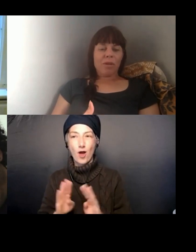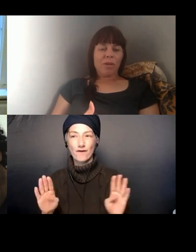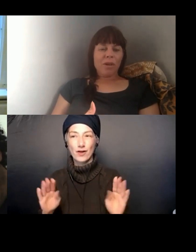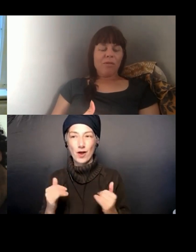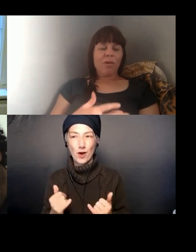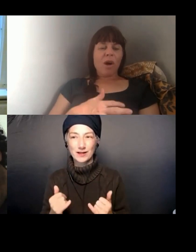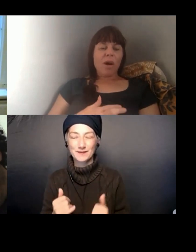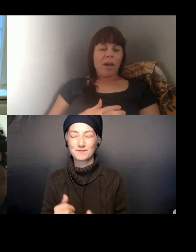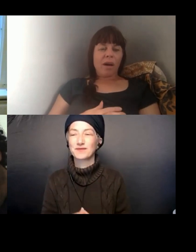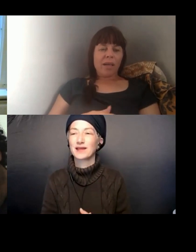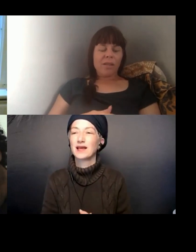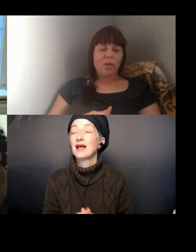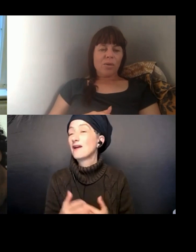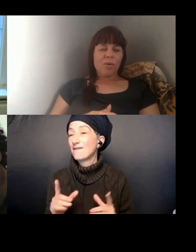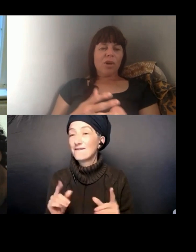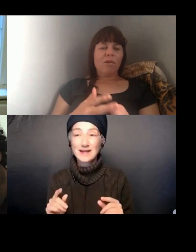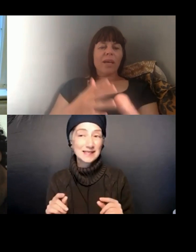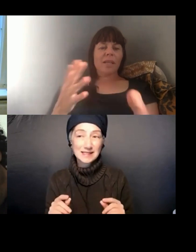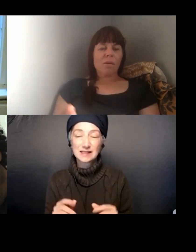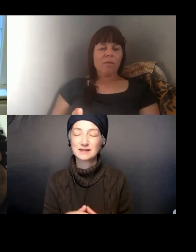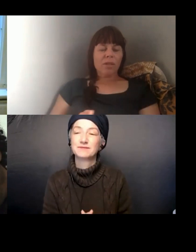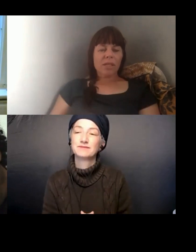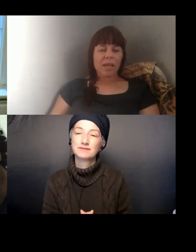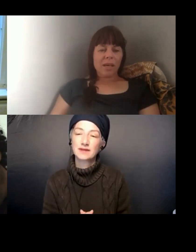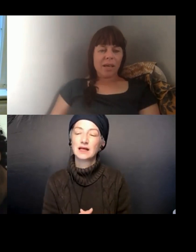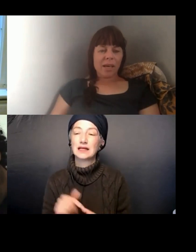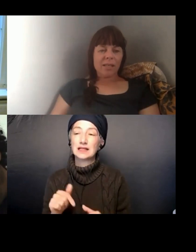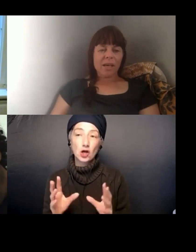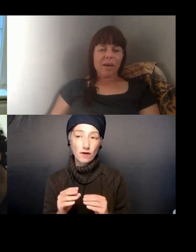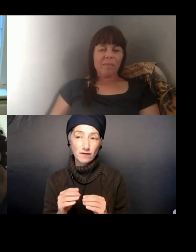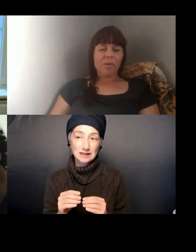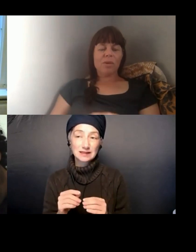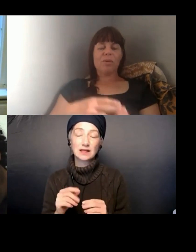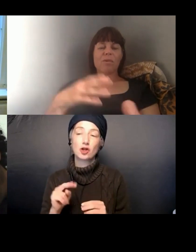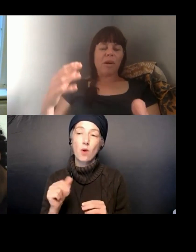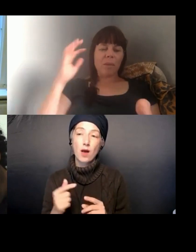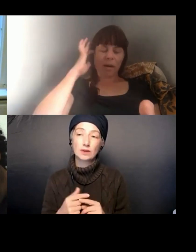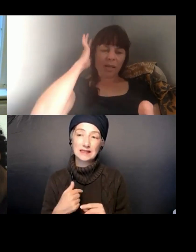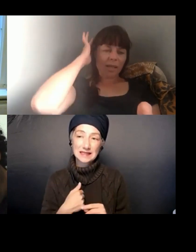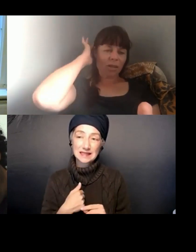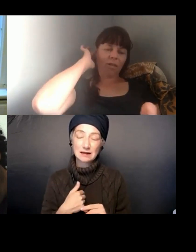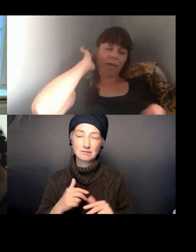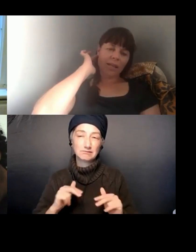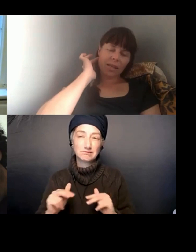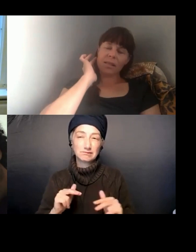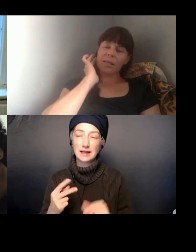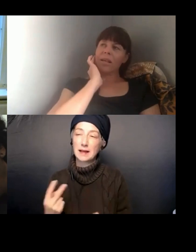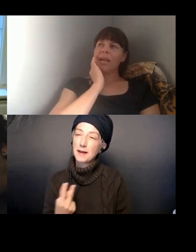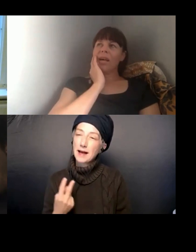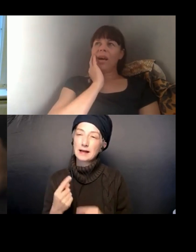because it has been very meaningful for Noa and I to curate this conference together as two crip artist-curators.